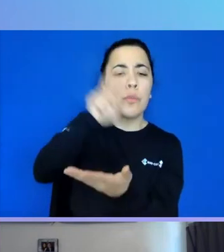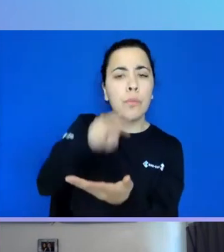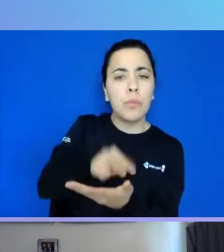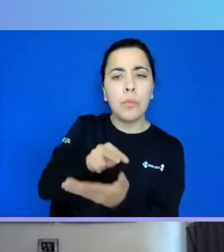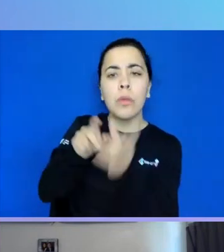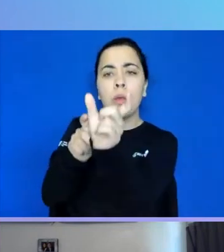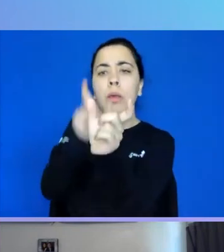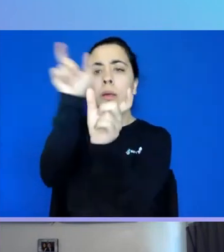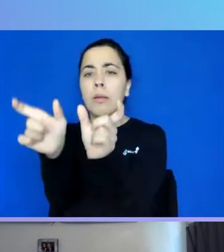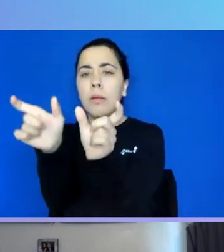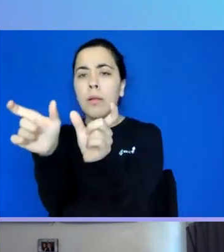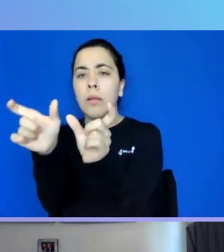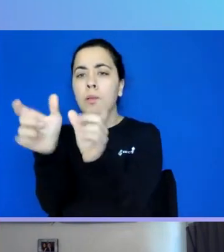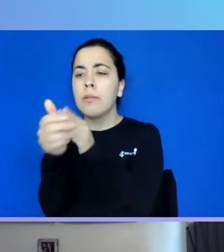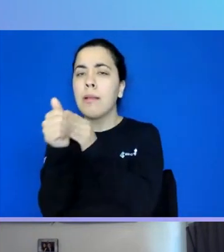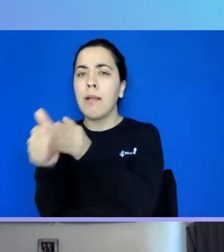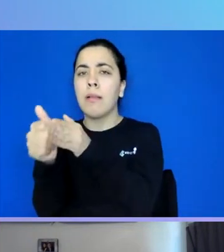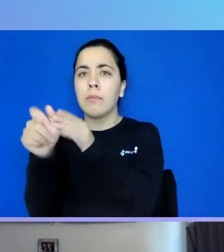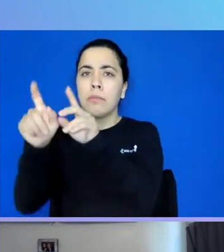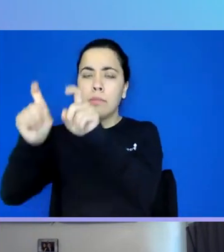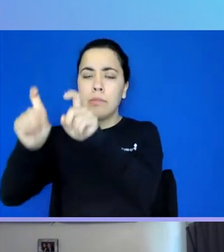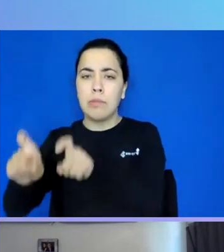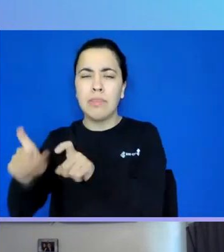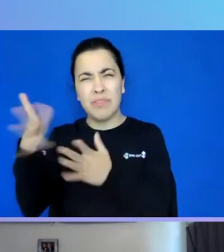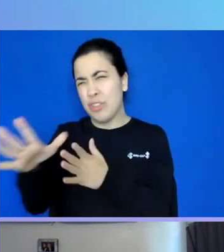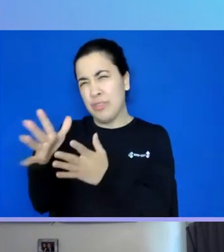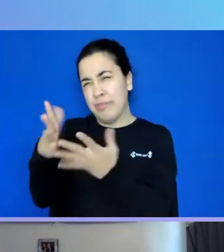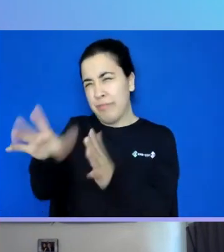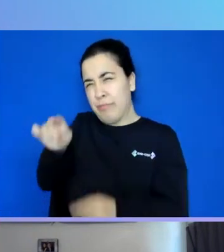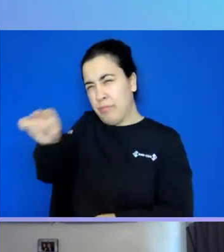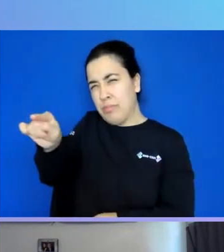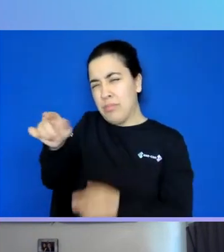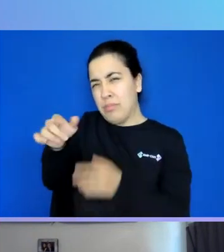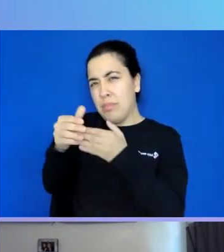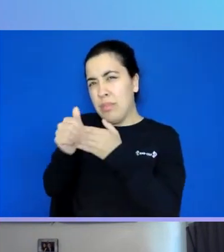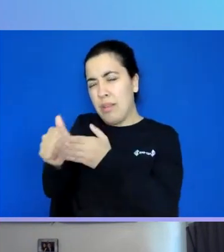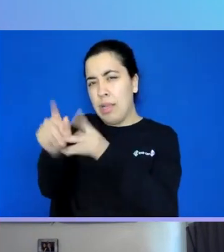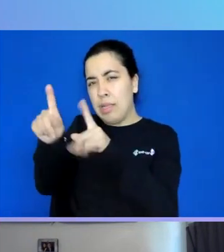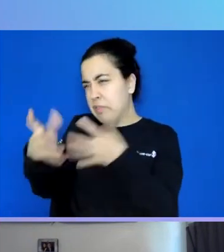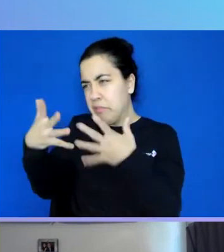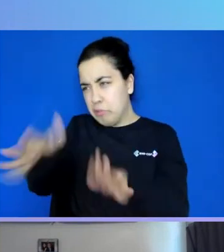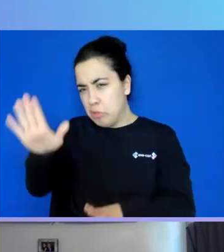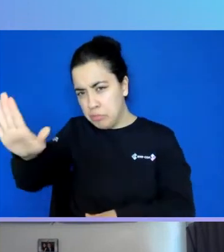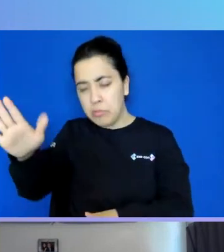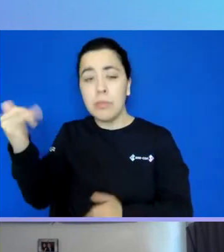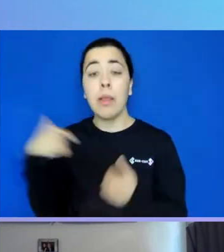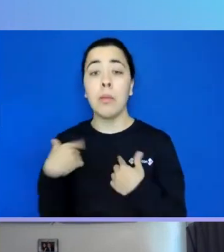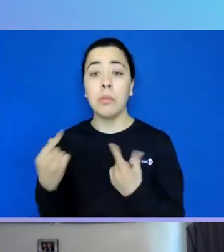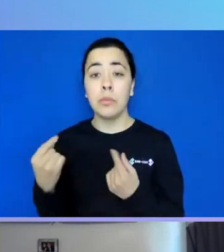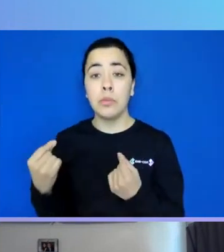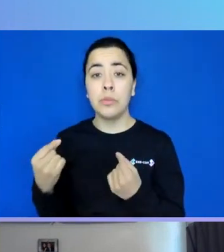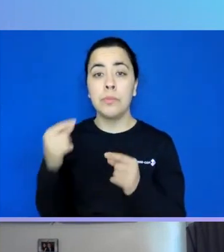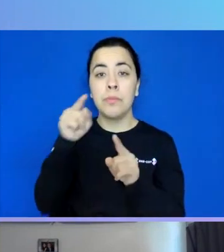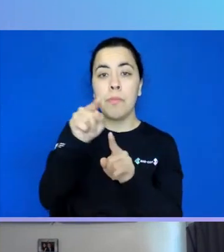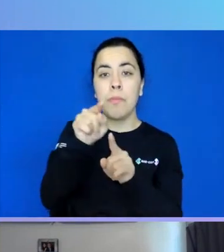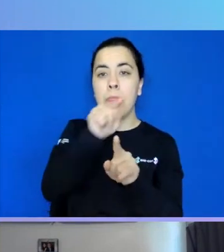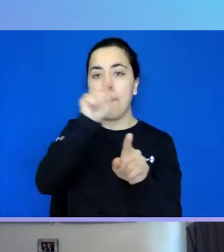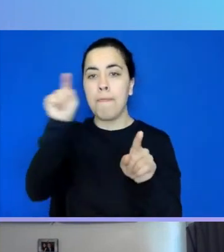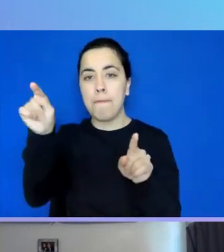automated test as part of the initial run that I did. So I'm going to go to guided Test. The extension is asking me to save